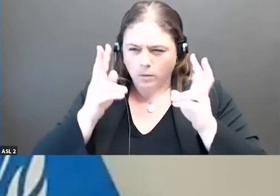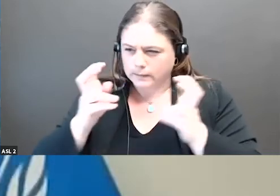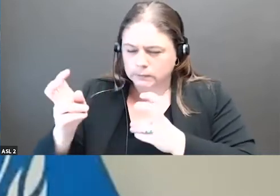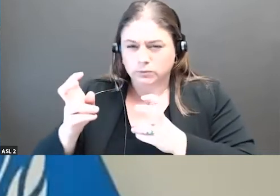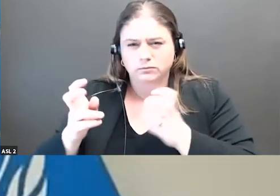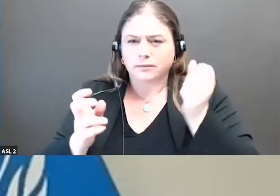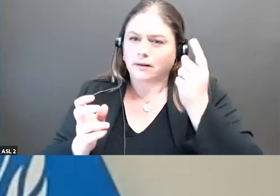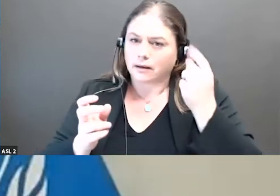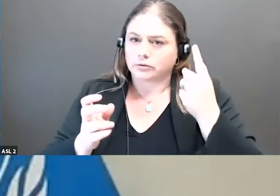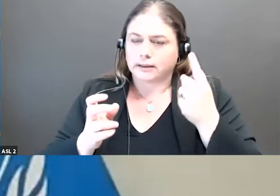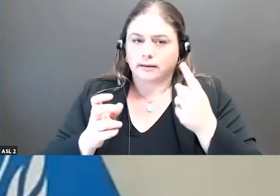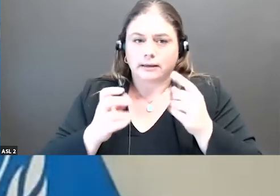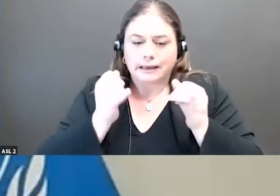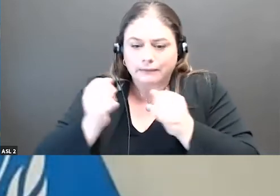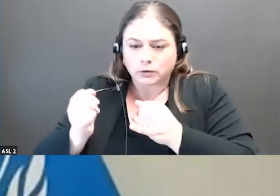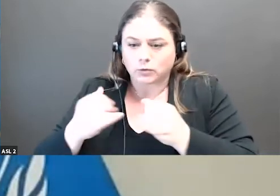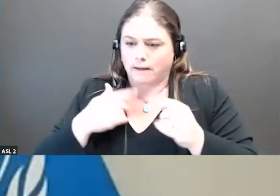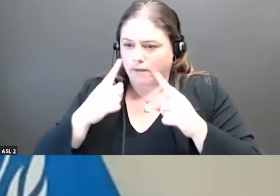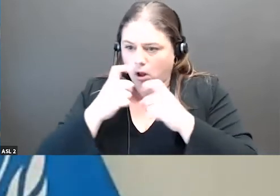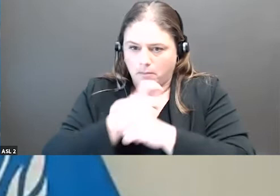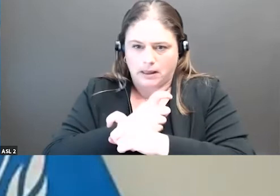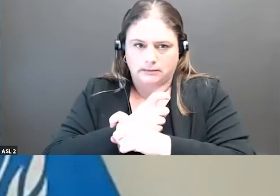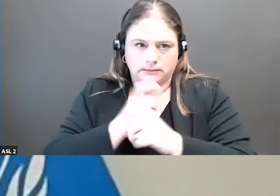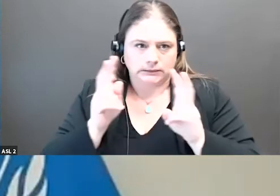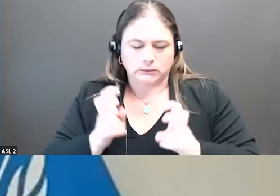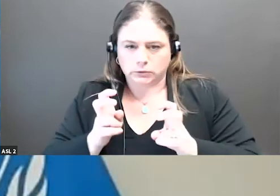individuals face, not being afraid to address each and every one of them,